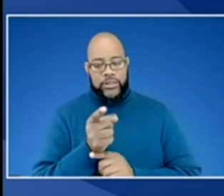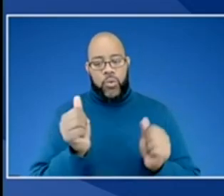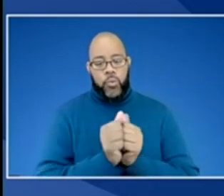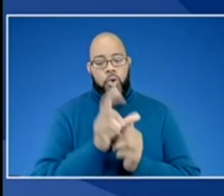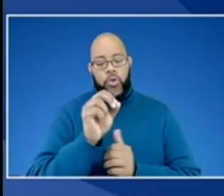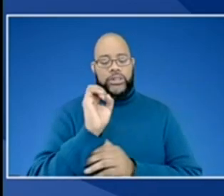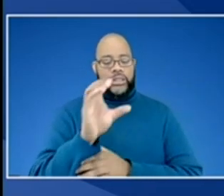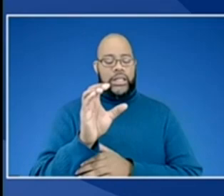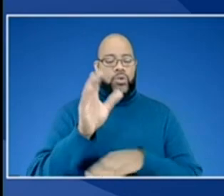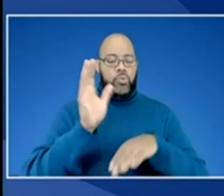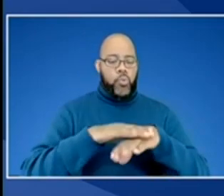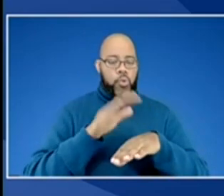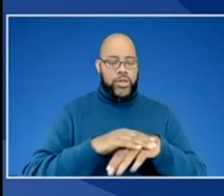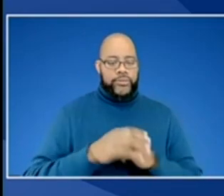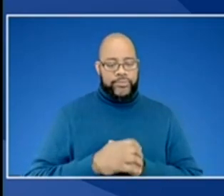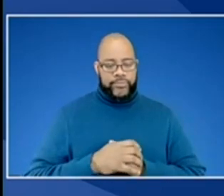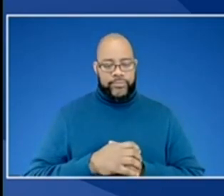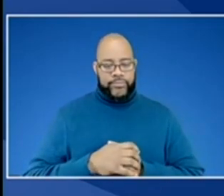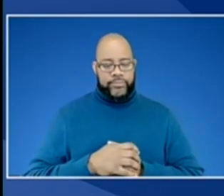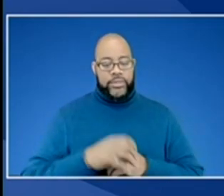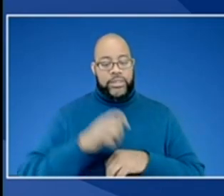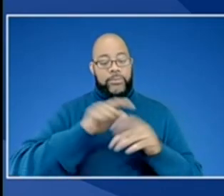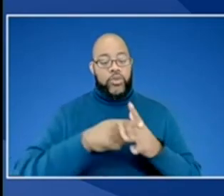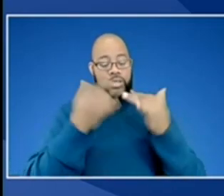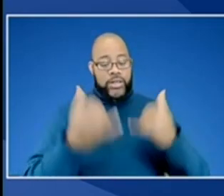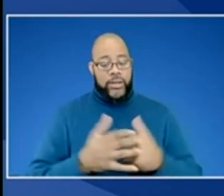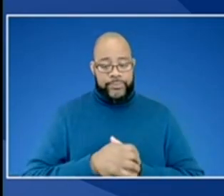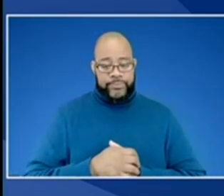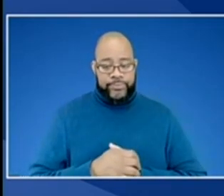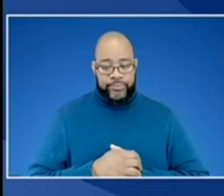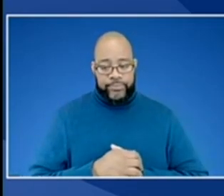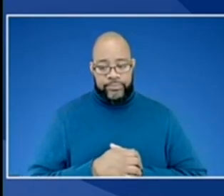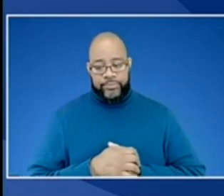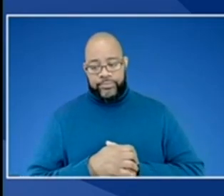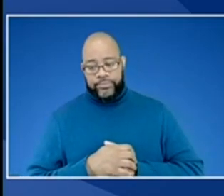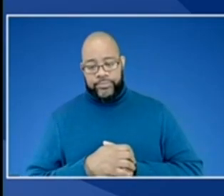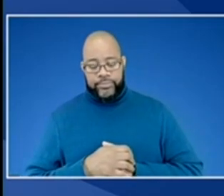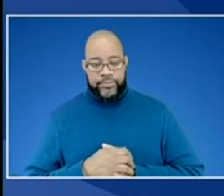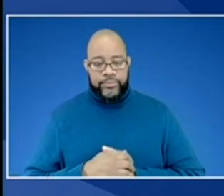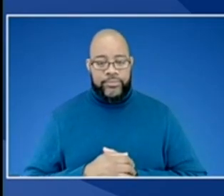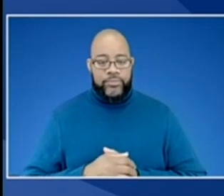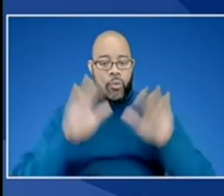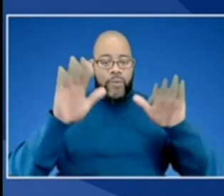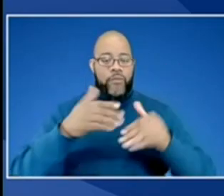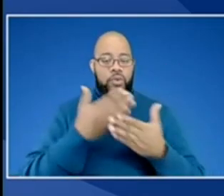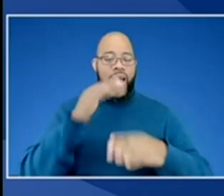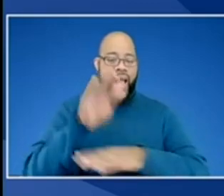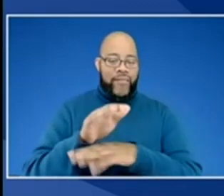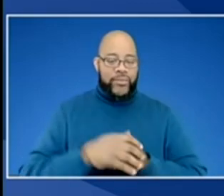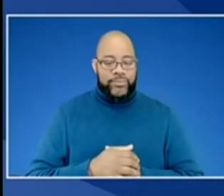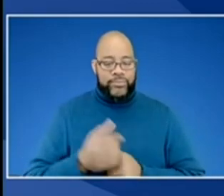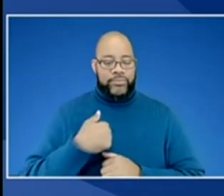warning. Your time starts now. Awesome. Good afternoon. I am Satra D.